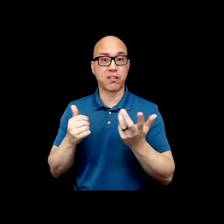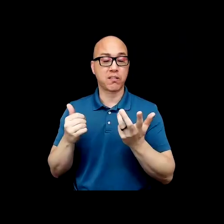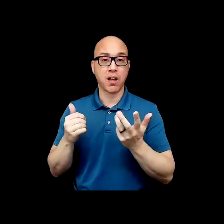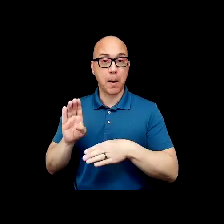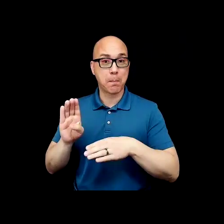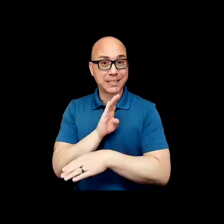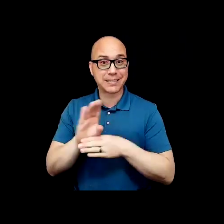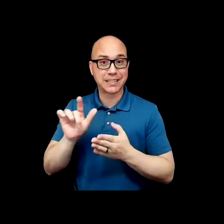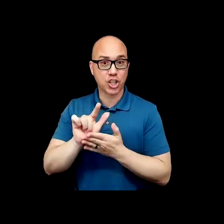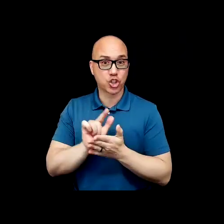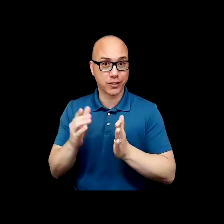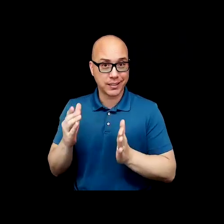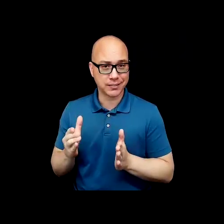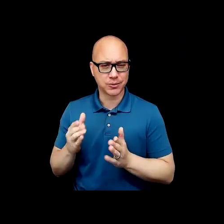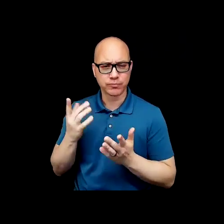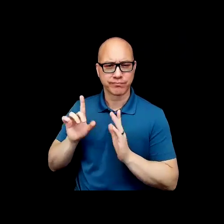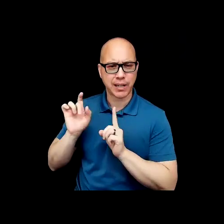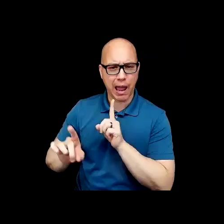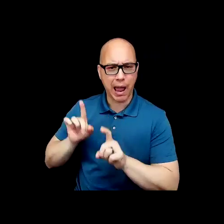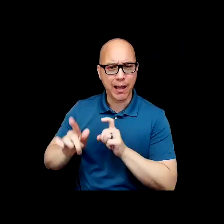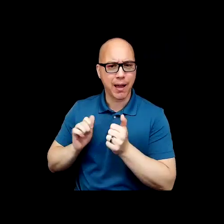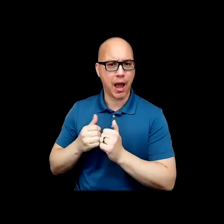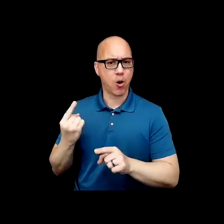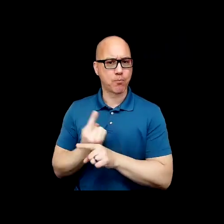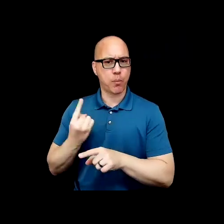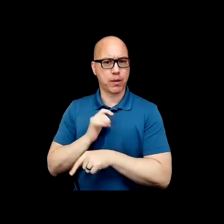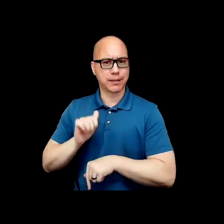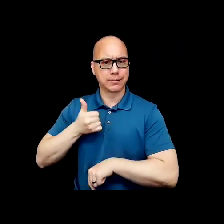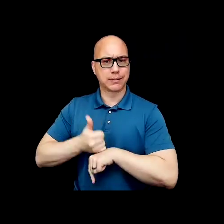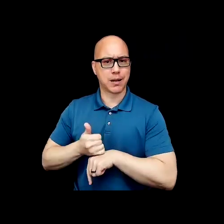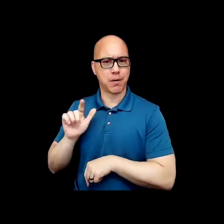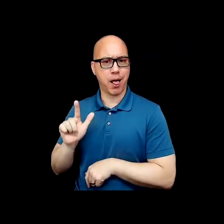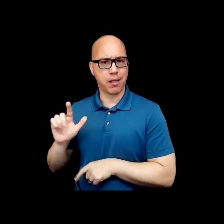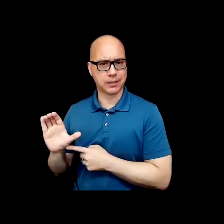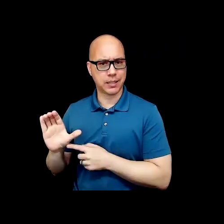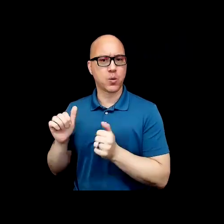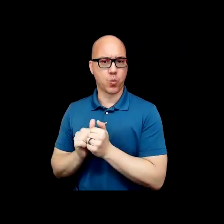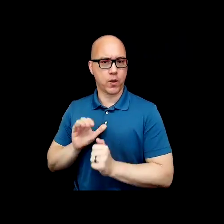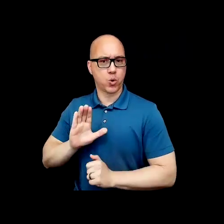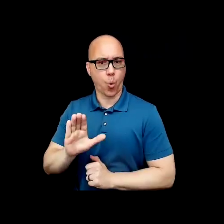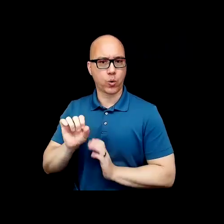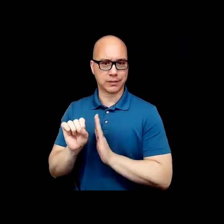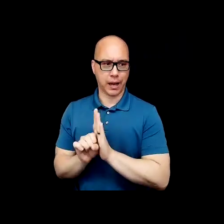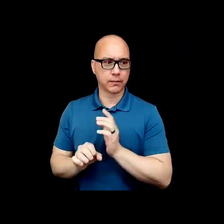find out how you need to properly set up your LLC with the State.